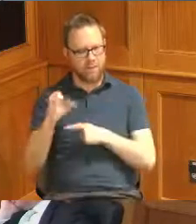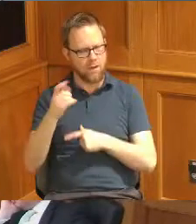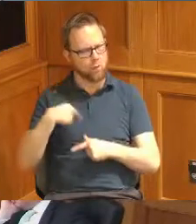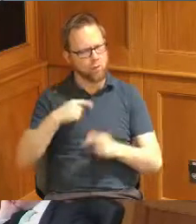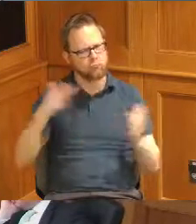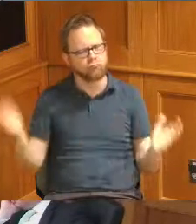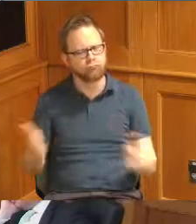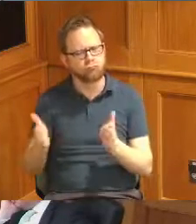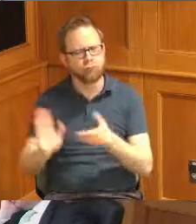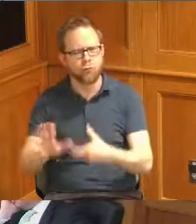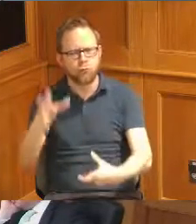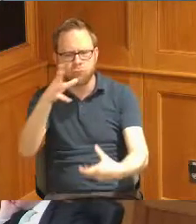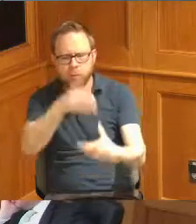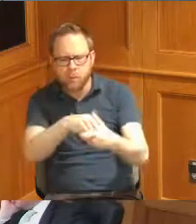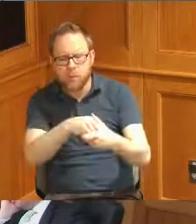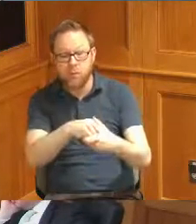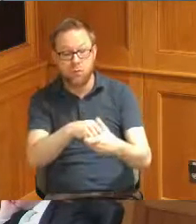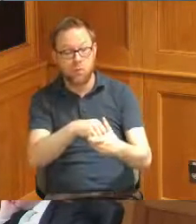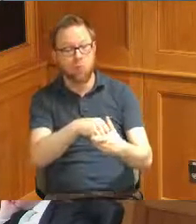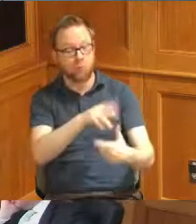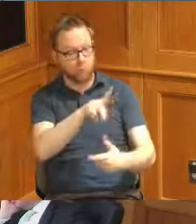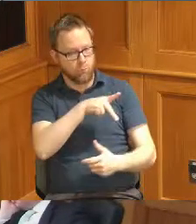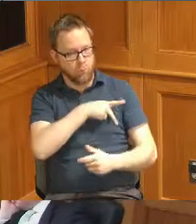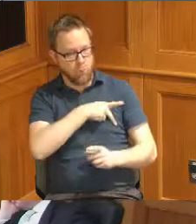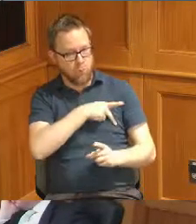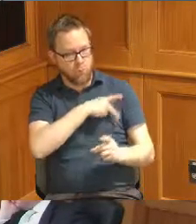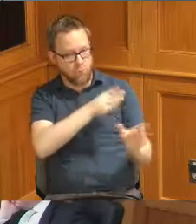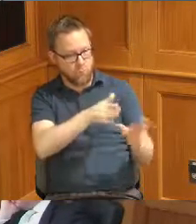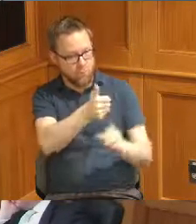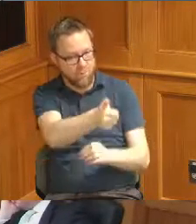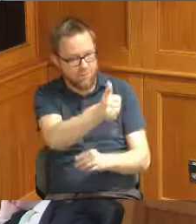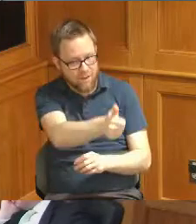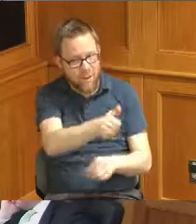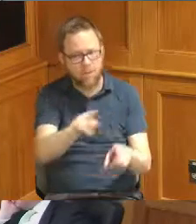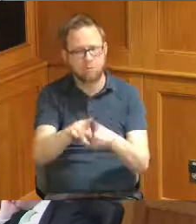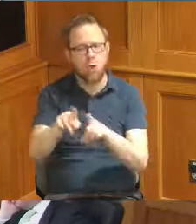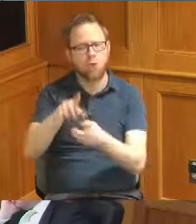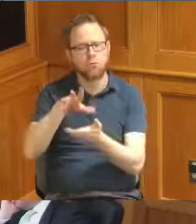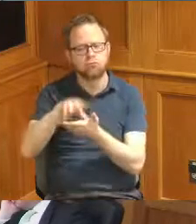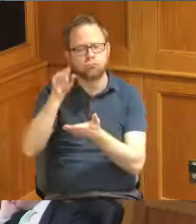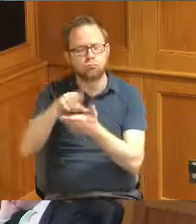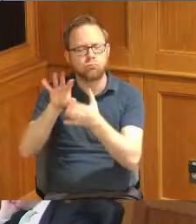participate in personal preparedness and severe weather informational activities and are asked to